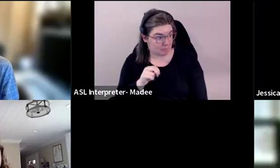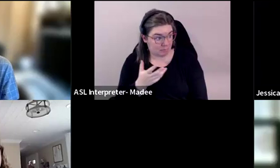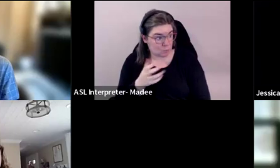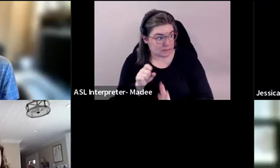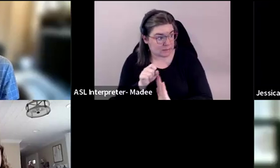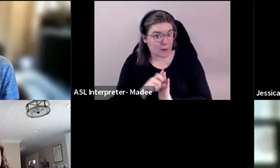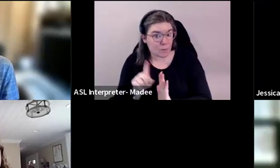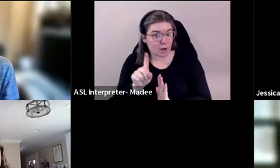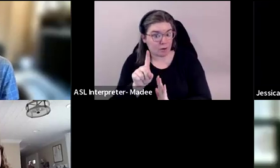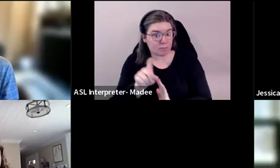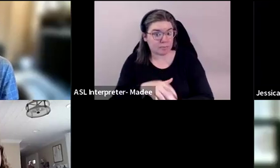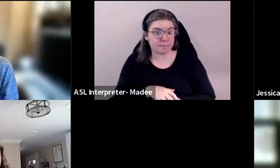Rebecca /APRIL: Katherine, are you here.